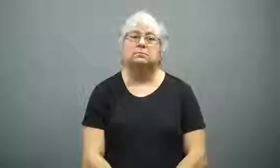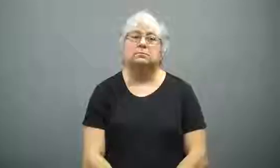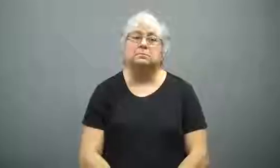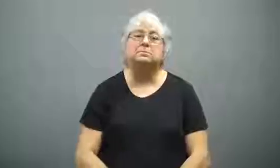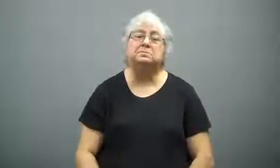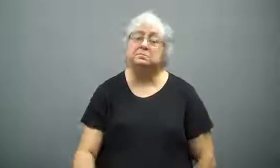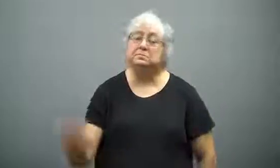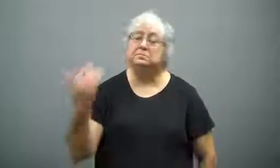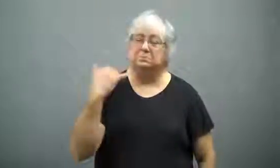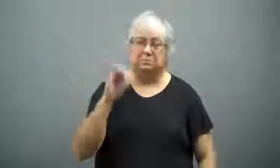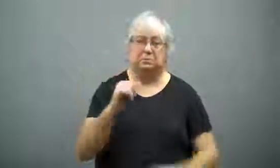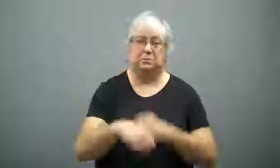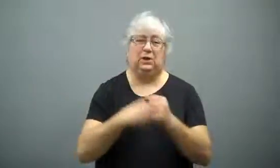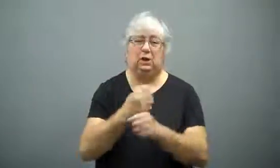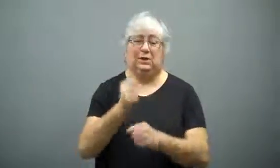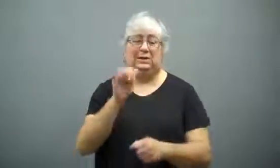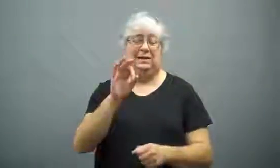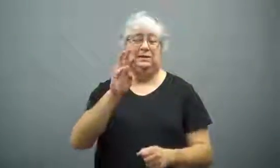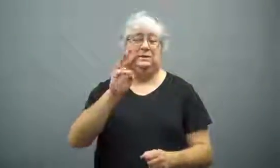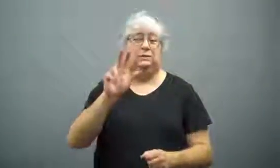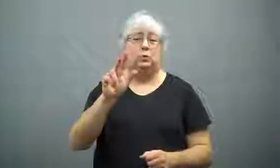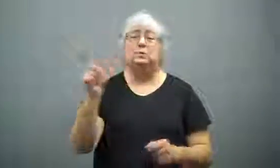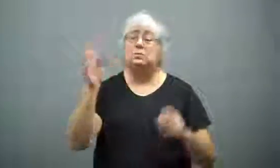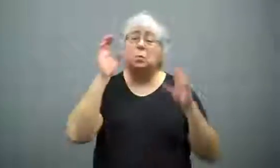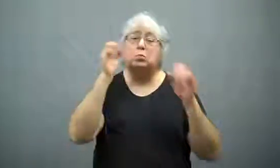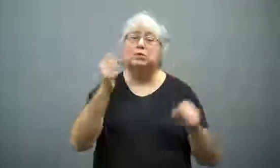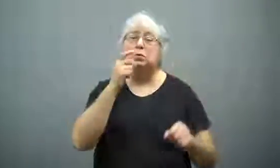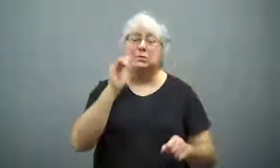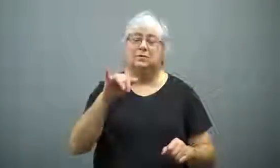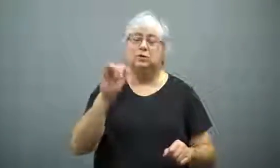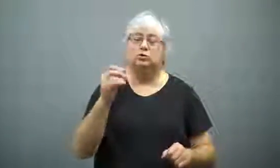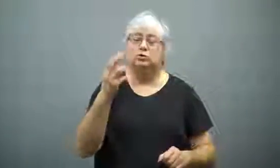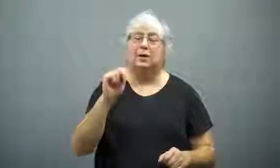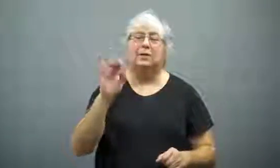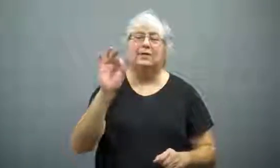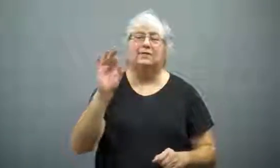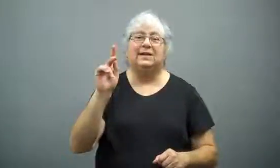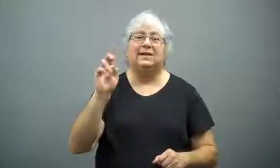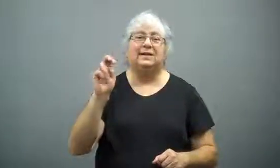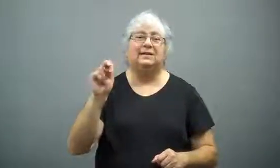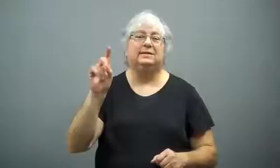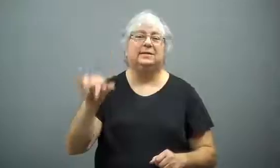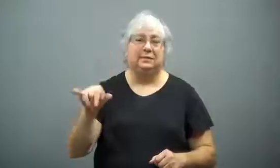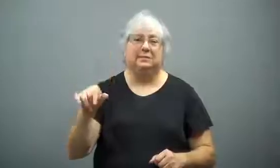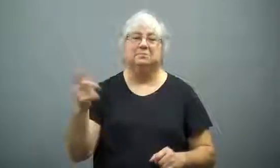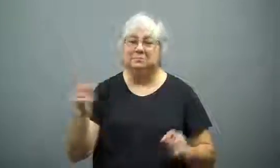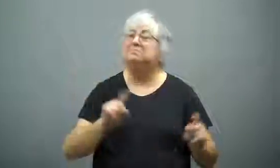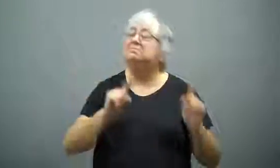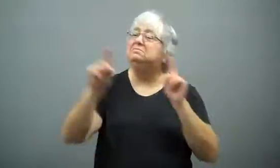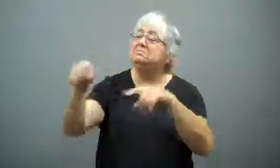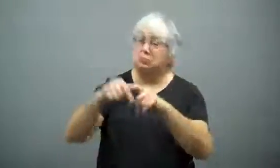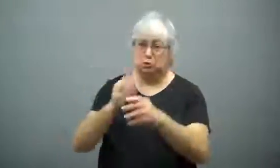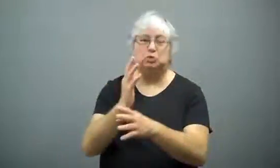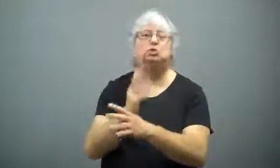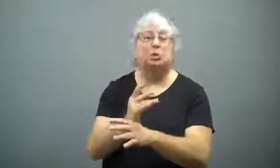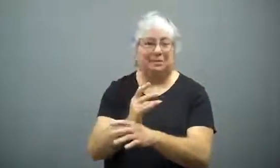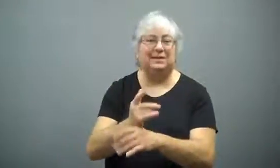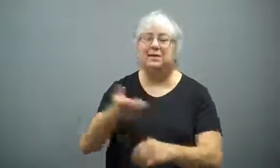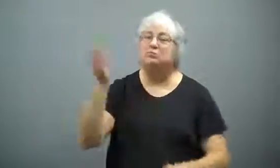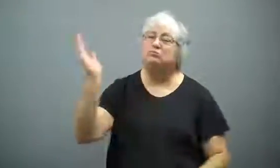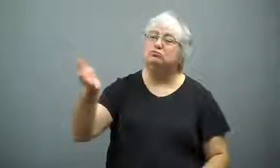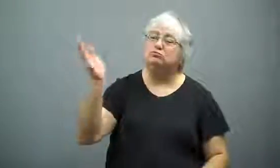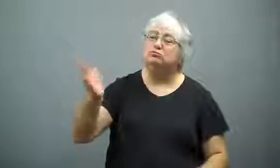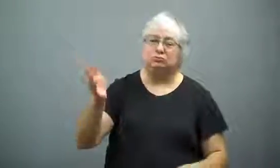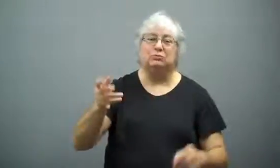John F. Kennedy was president in 1963.